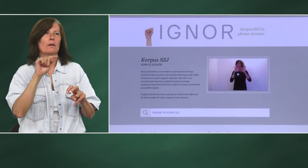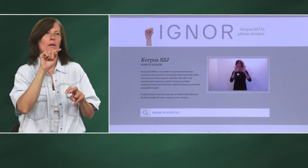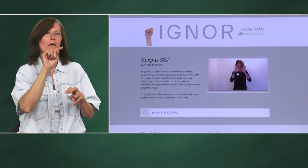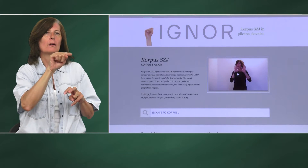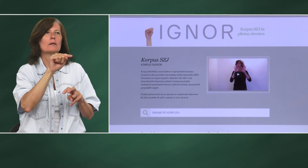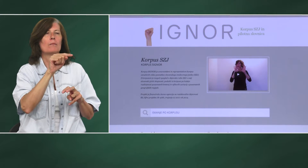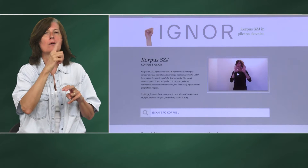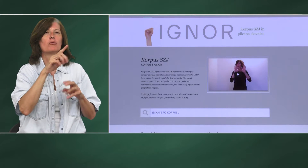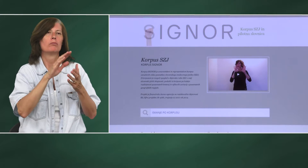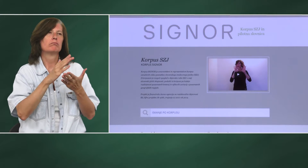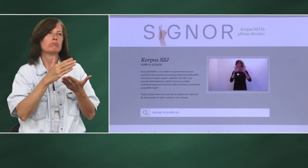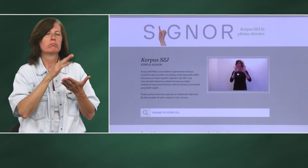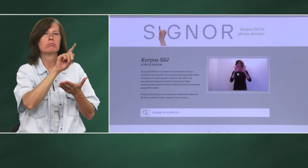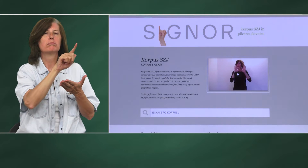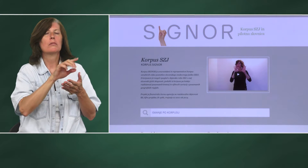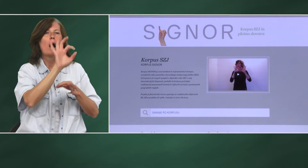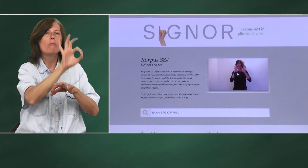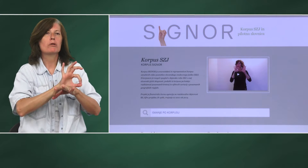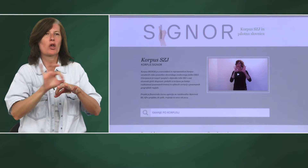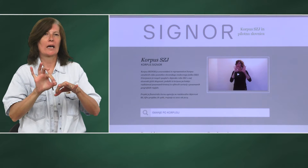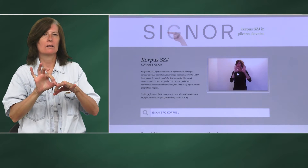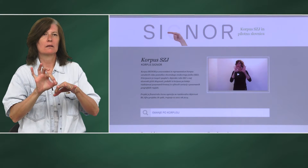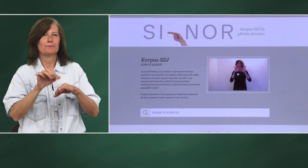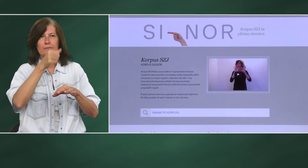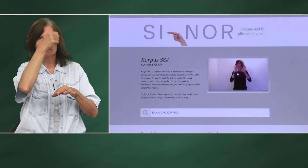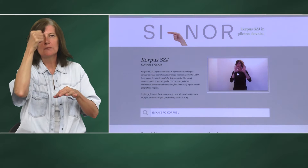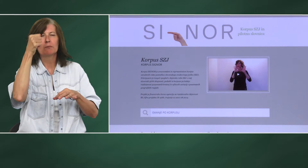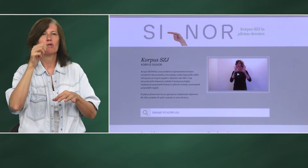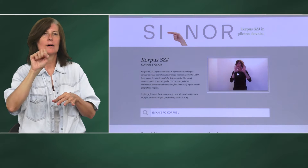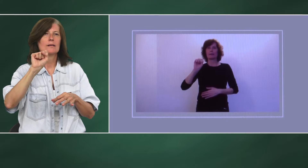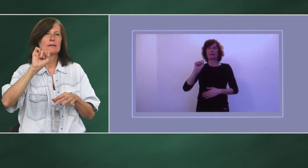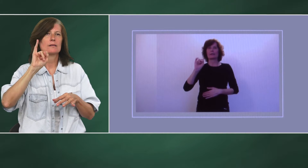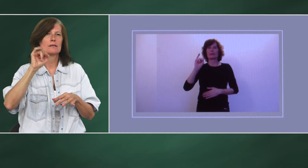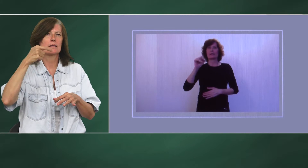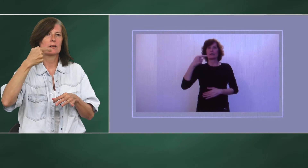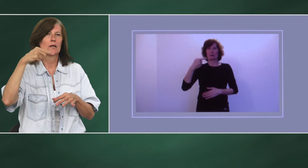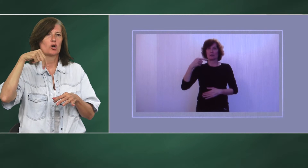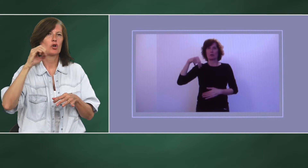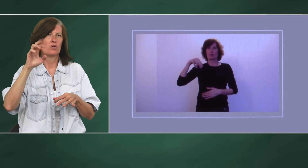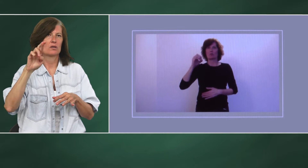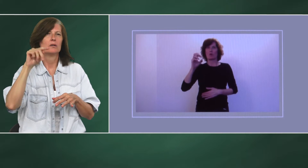I was involved in the project »Signor«.